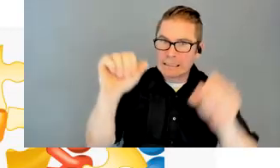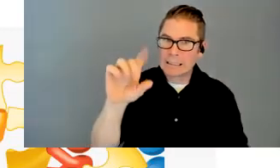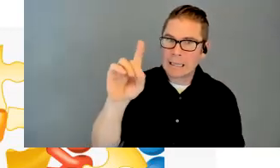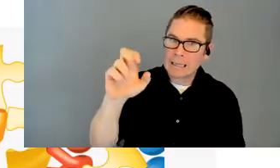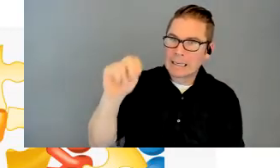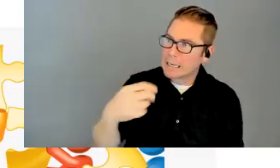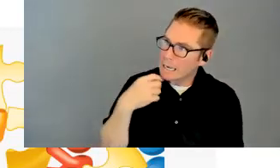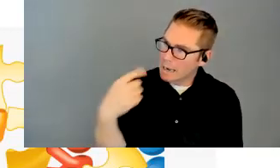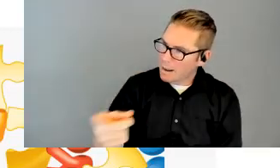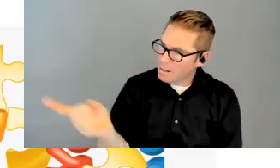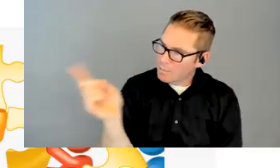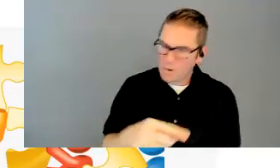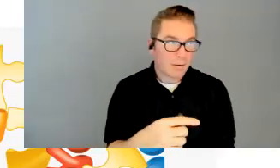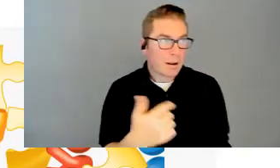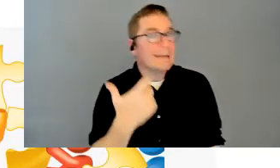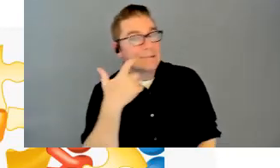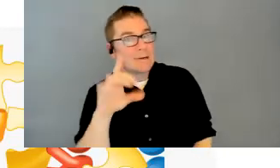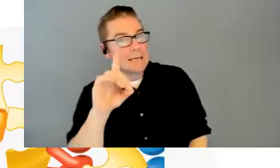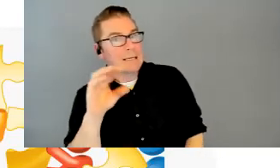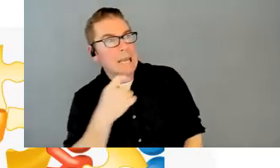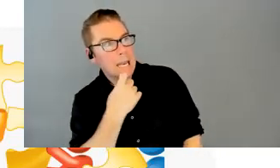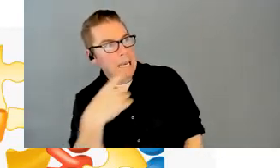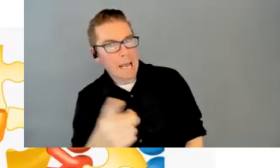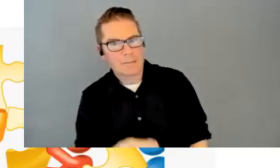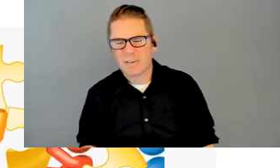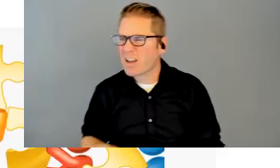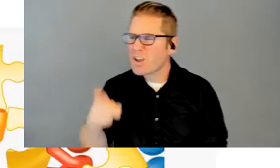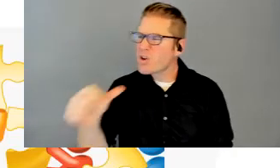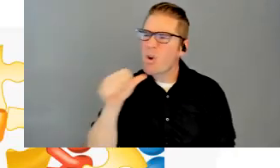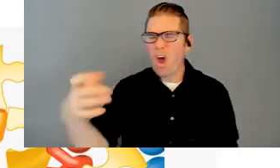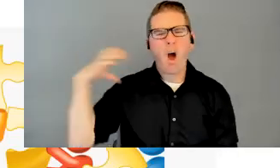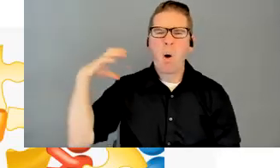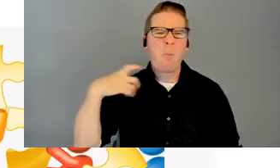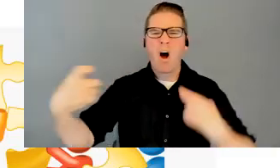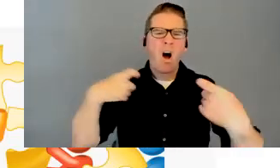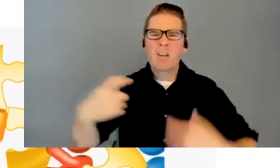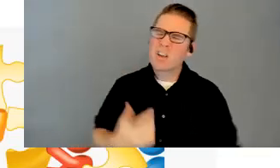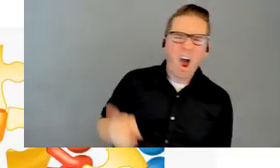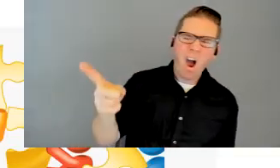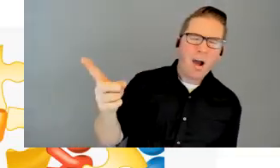But you're not the boss of me. Go ahead. Show the next slide.